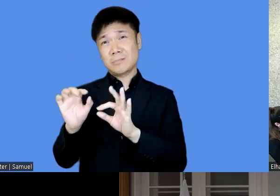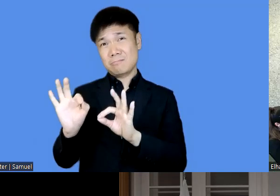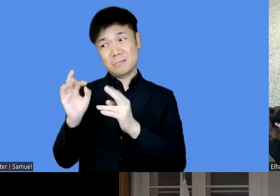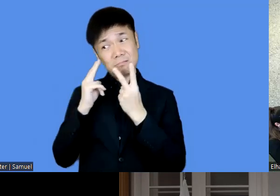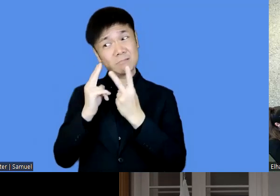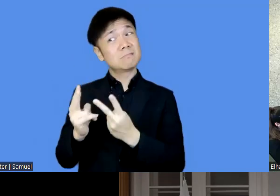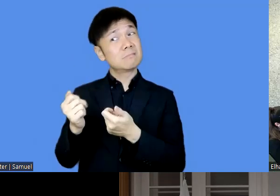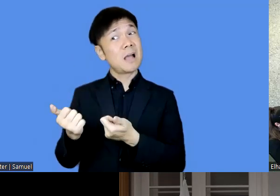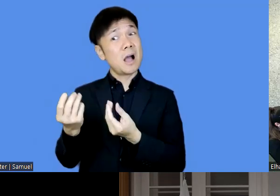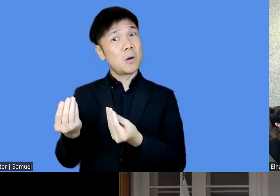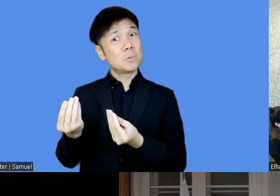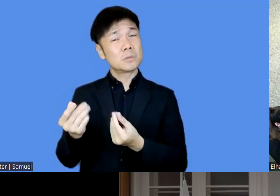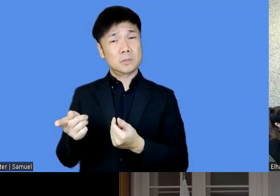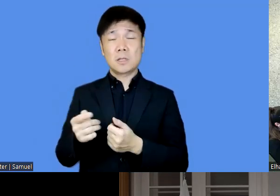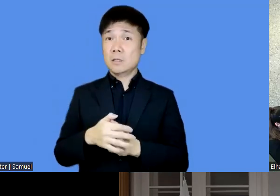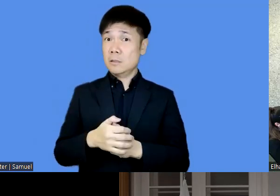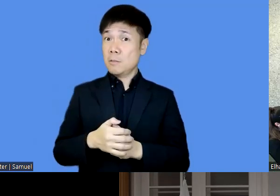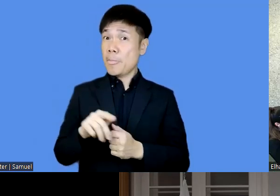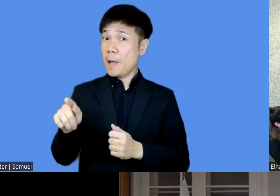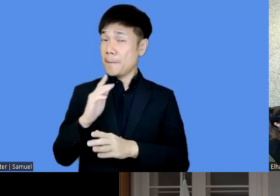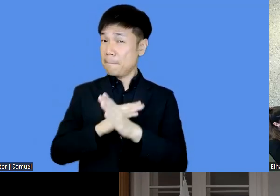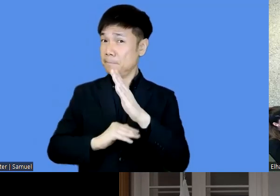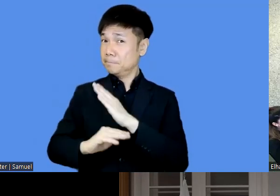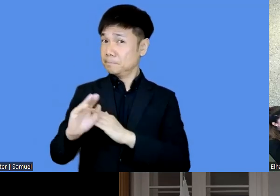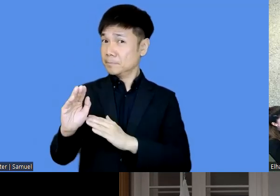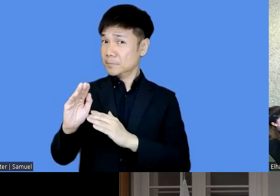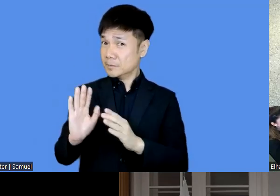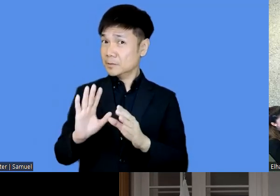to persons with disabilities should involve the consultations with persons with disabilities.